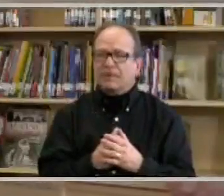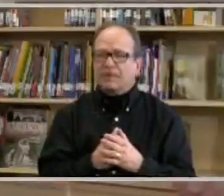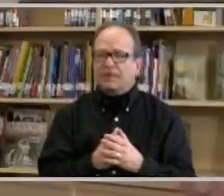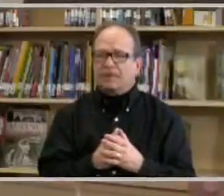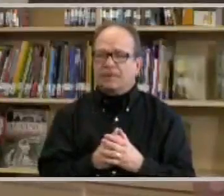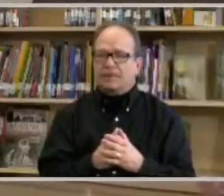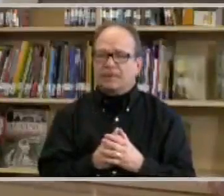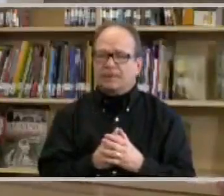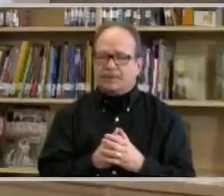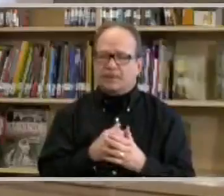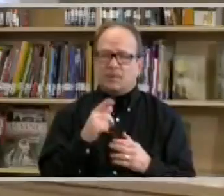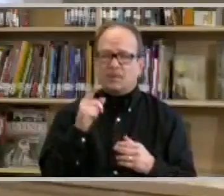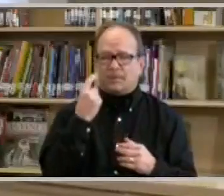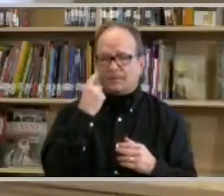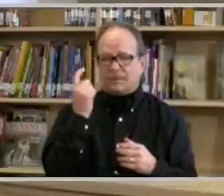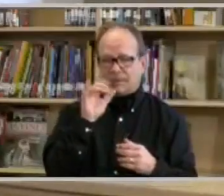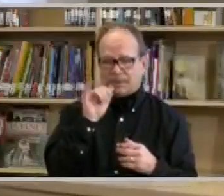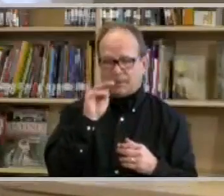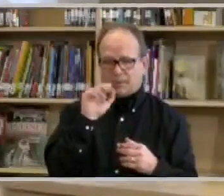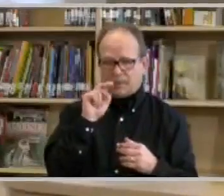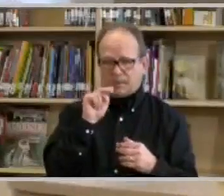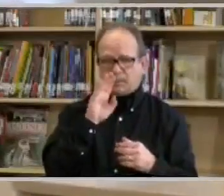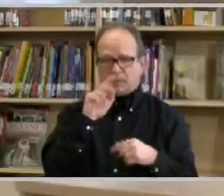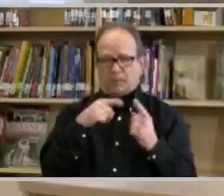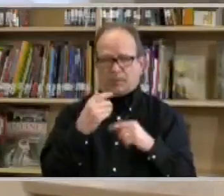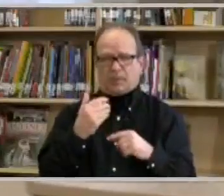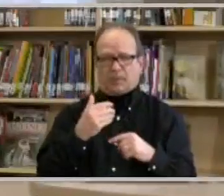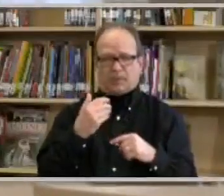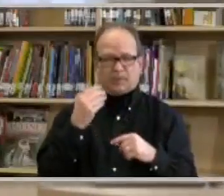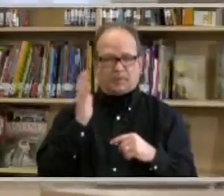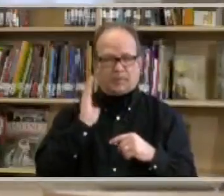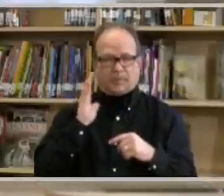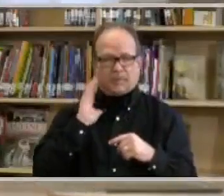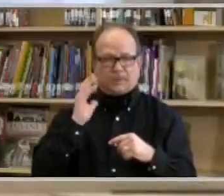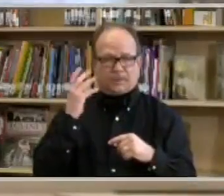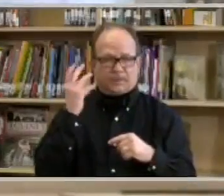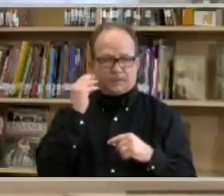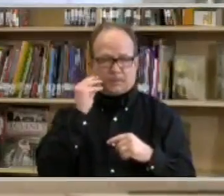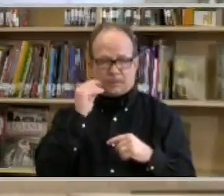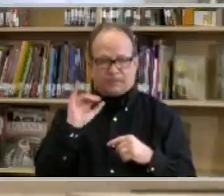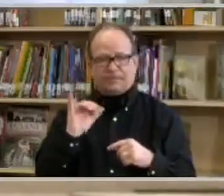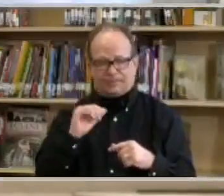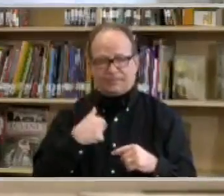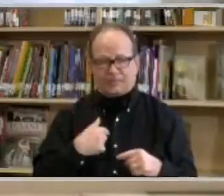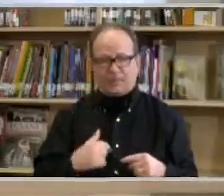WHAT IMAM SHARIF POINTS TO KIND